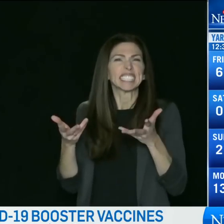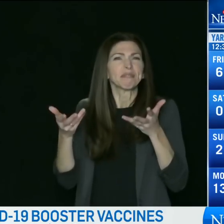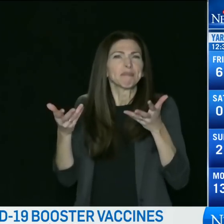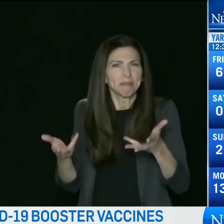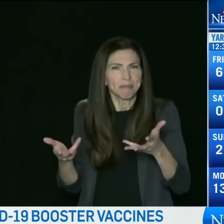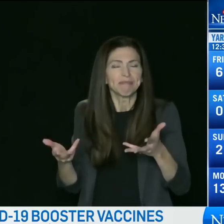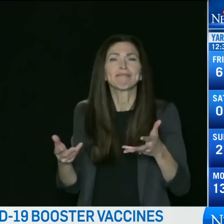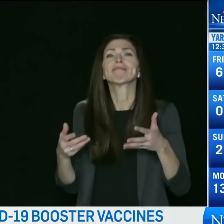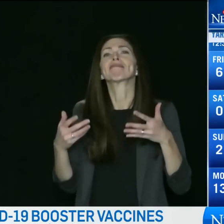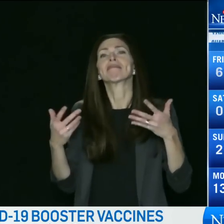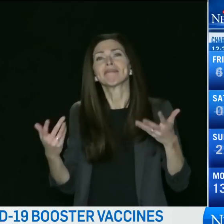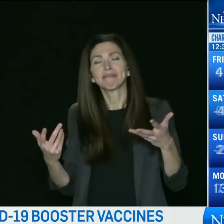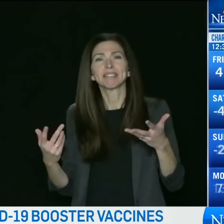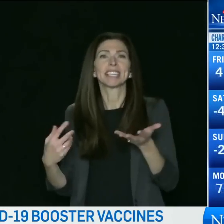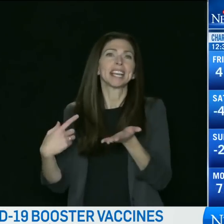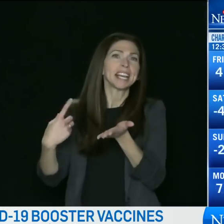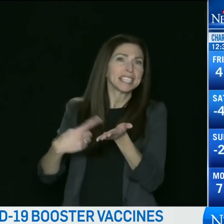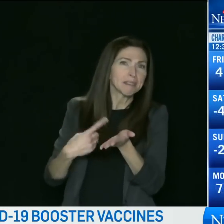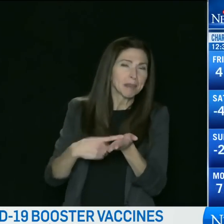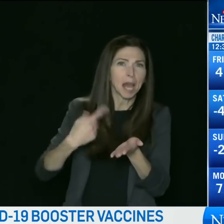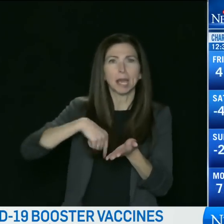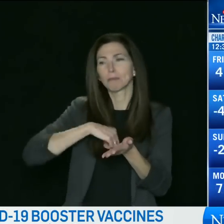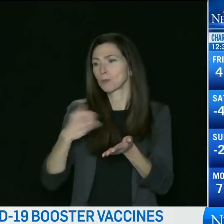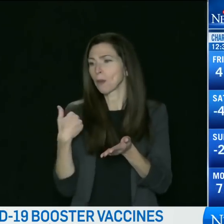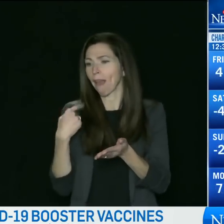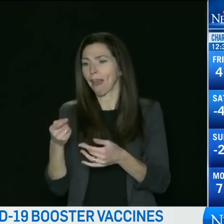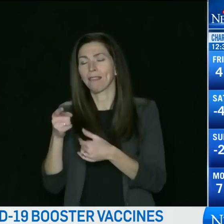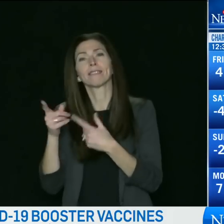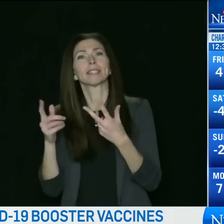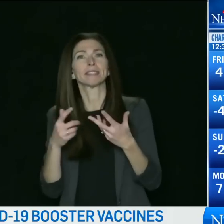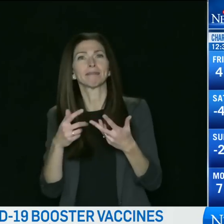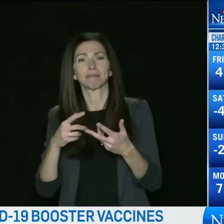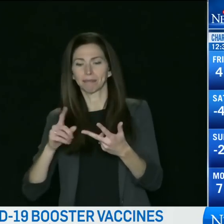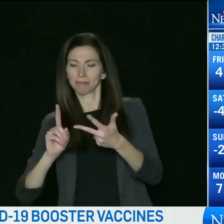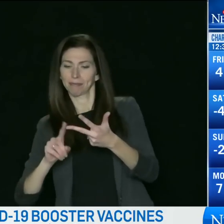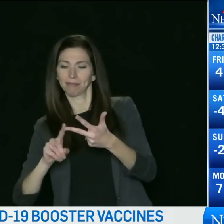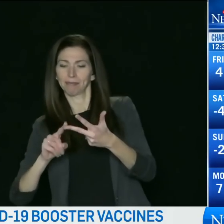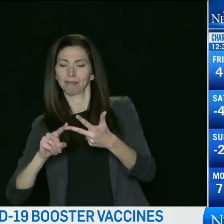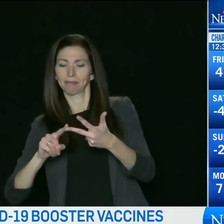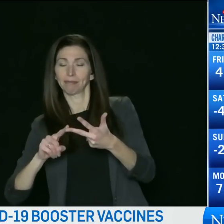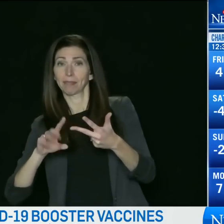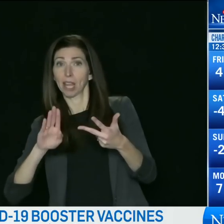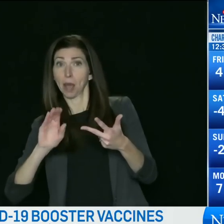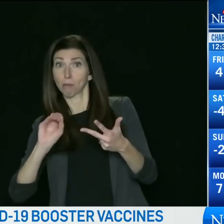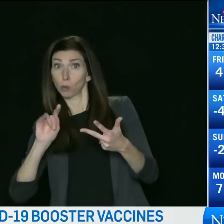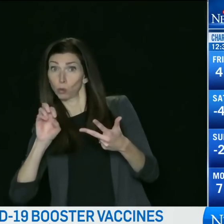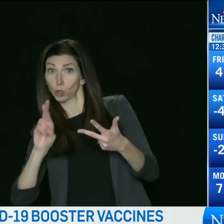THAT QUESTION AND MOST THEMES OF THE PUBLIC DON'T NECESSARILY